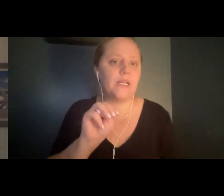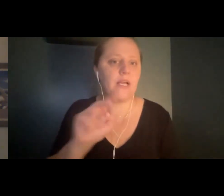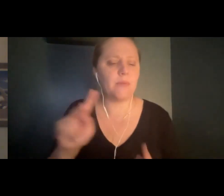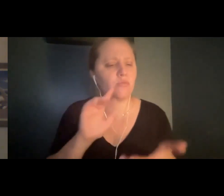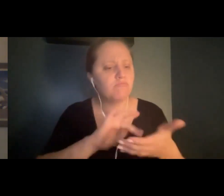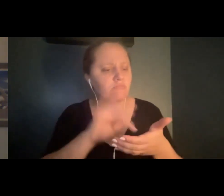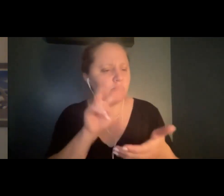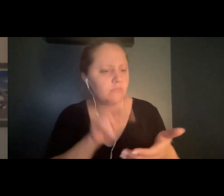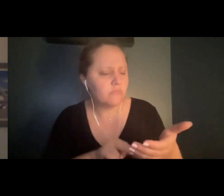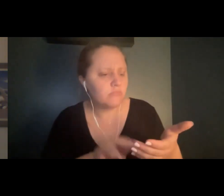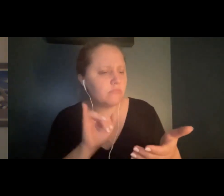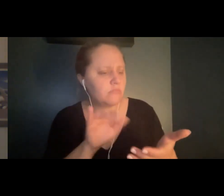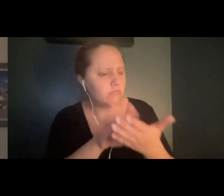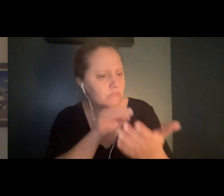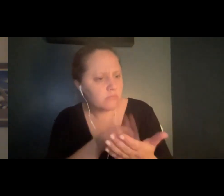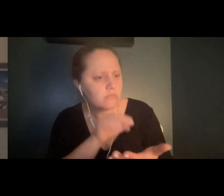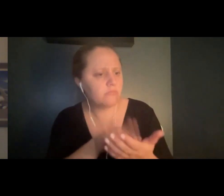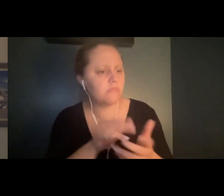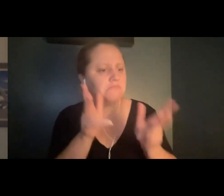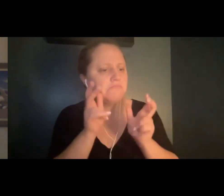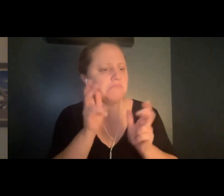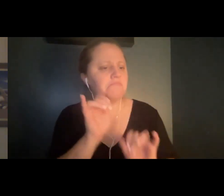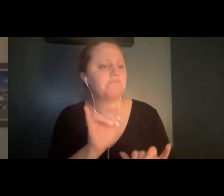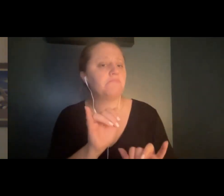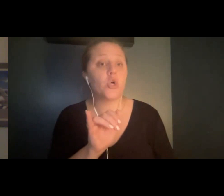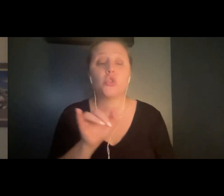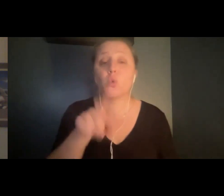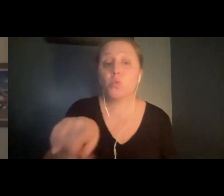they're taking in. So, start following people,